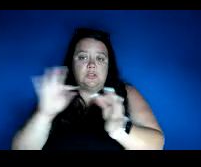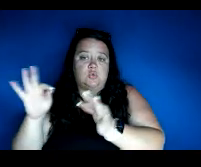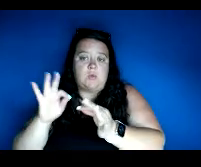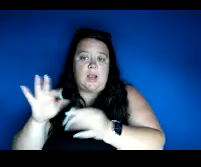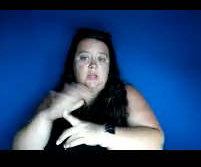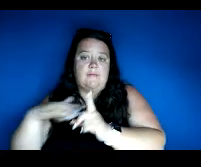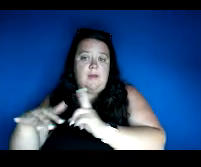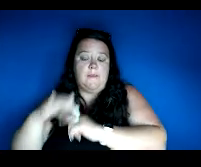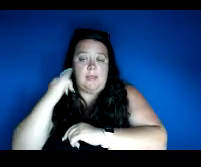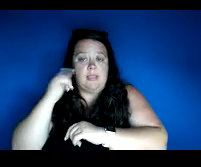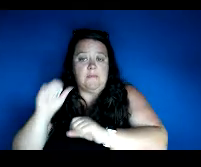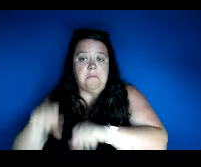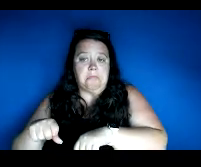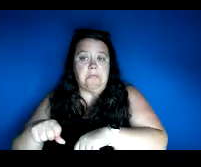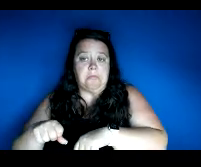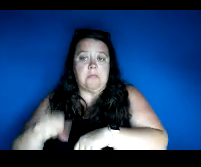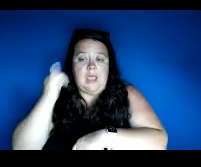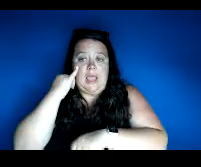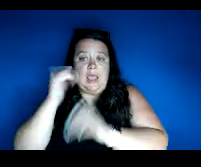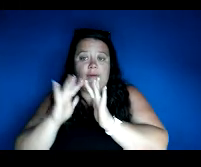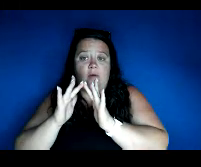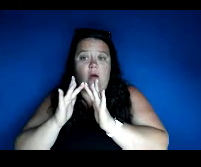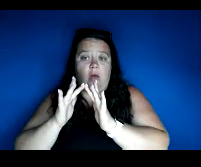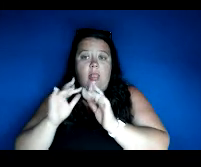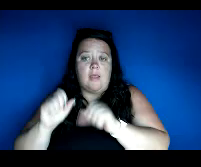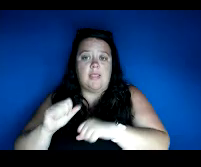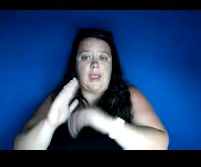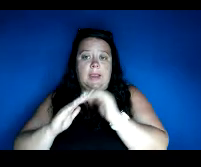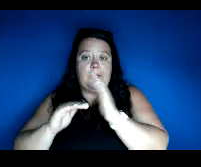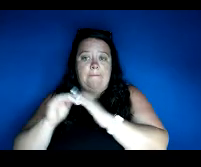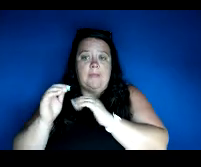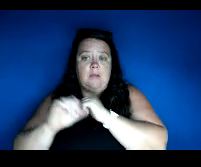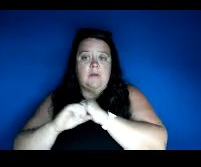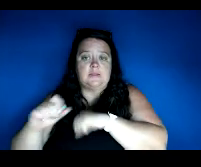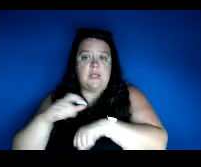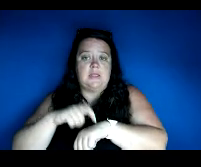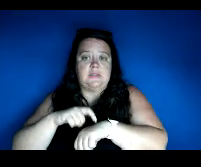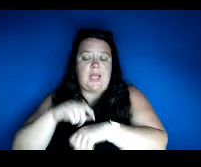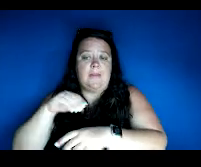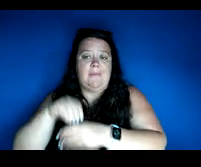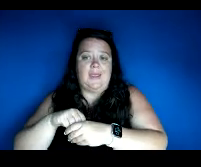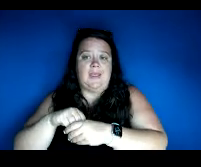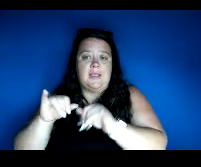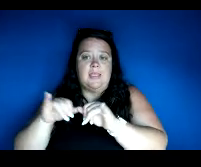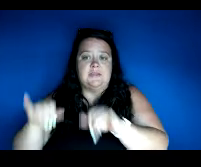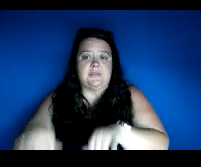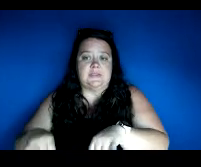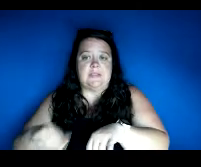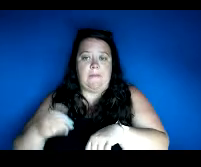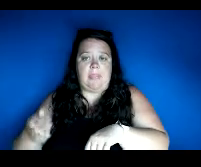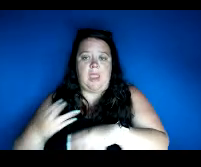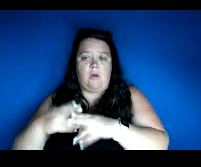If their exams are online, they can actually build the extended time into Brightspace, which is the learning management system the university uses.